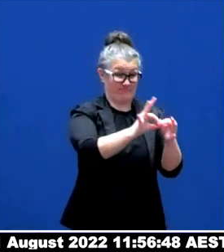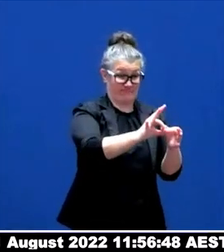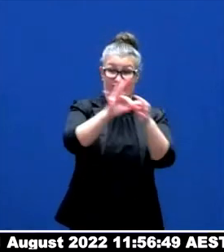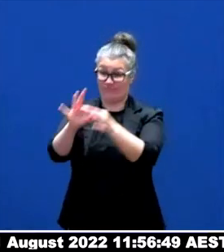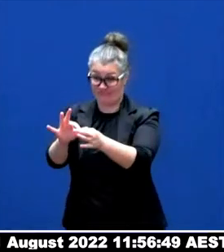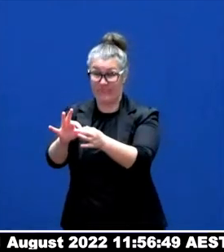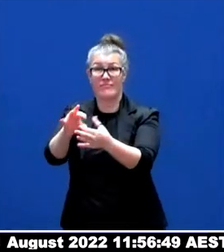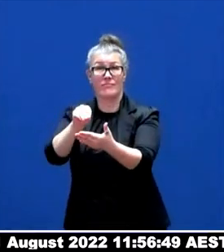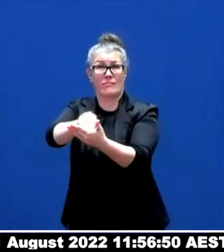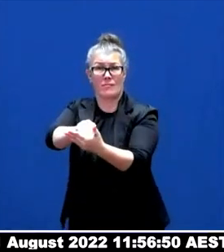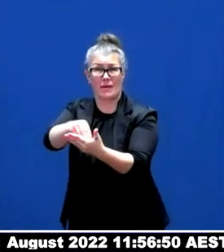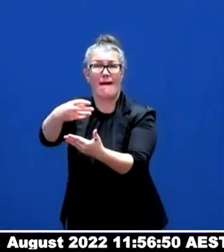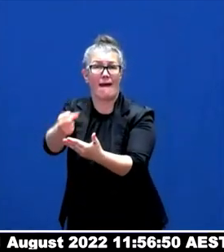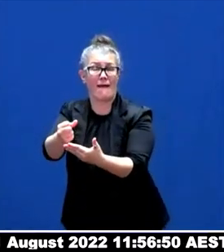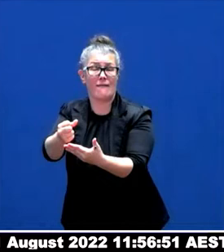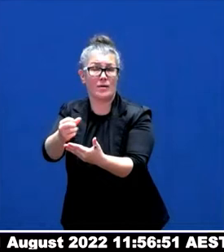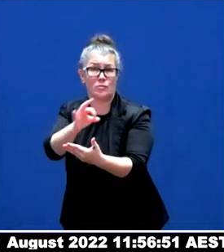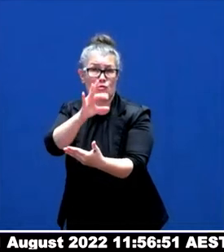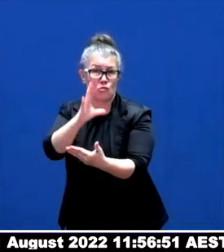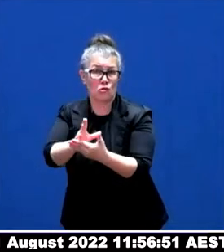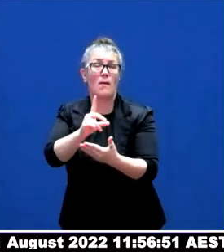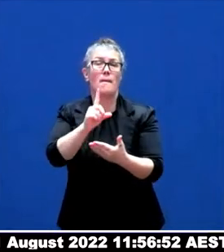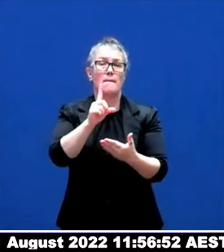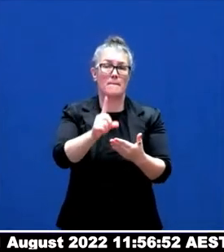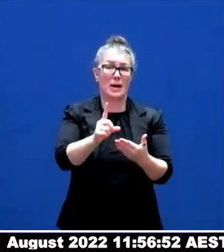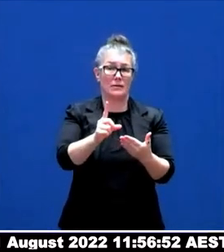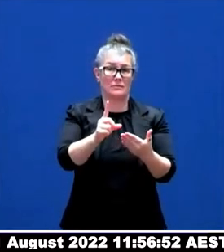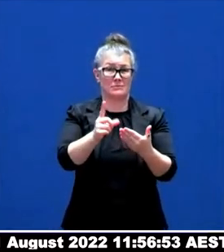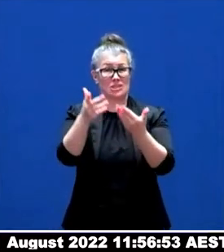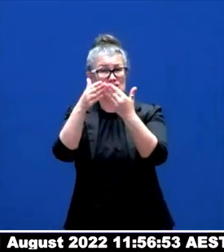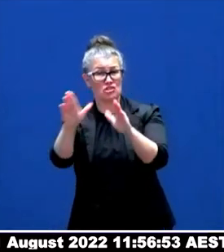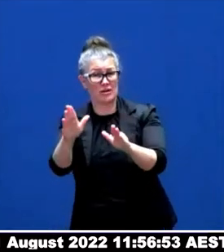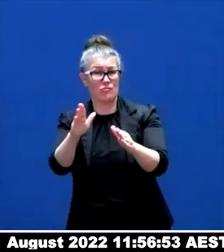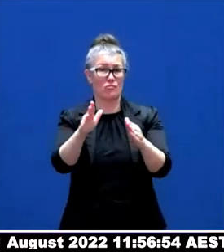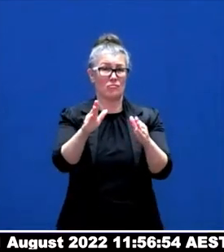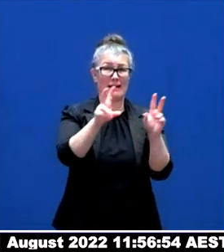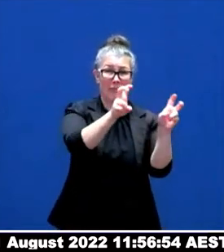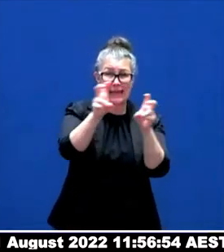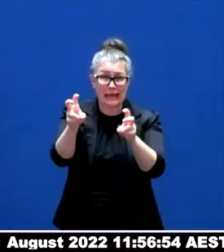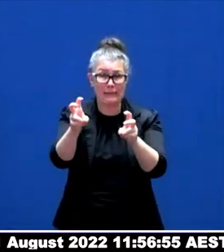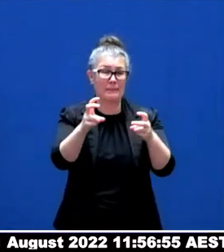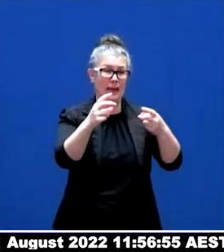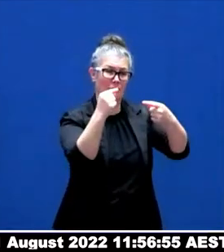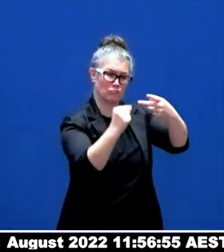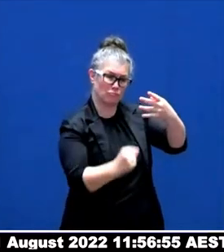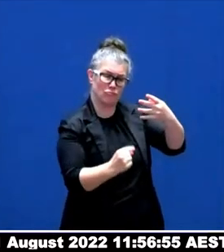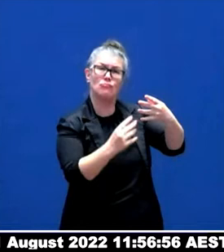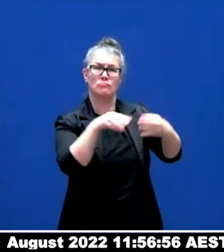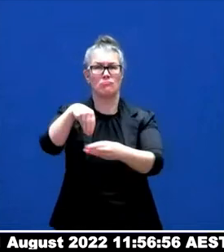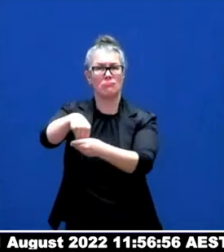the document, rather than the general themes and principles that the Convention stands for. MS EASTMAN: Okay. The other one that you've got here is: